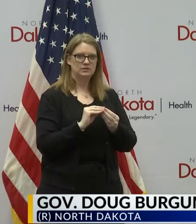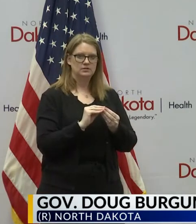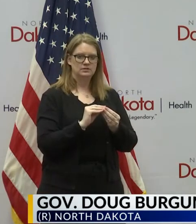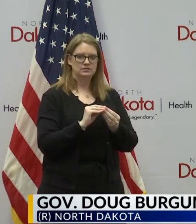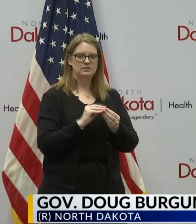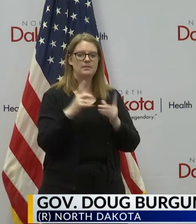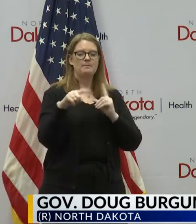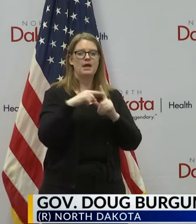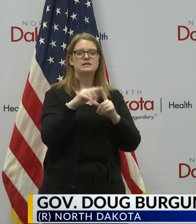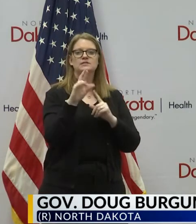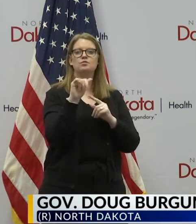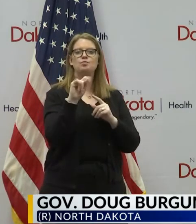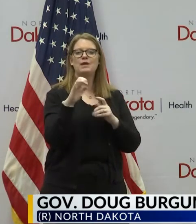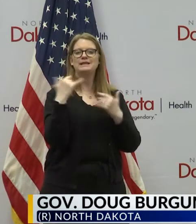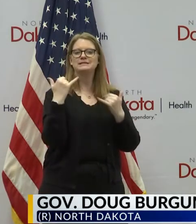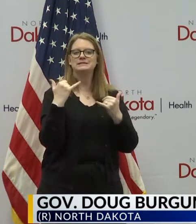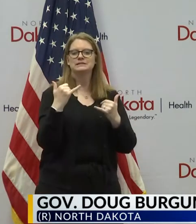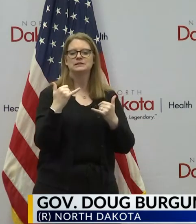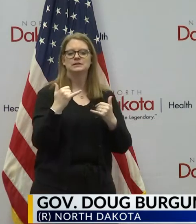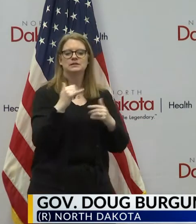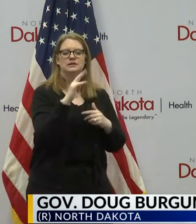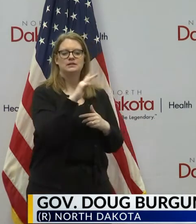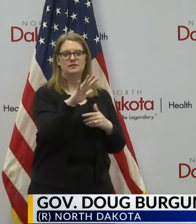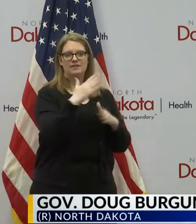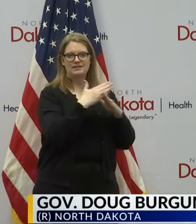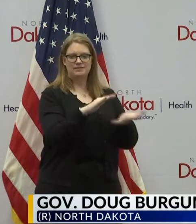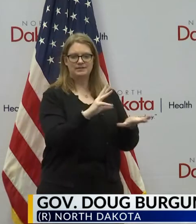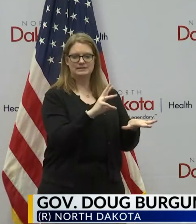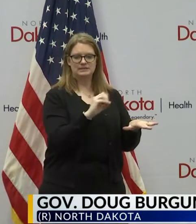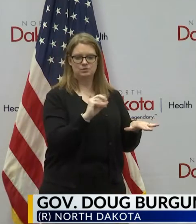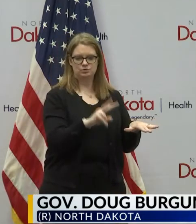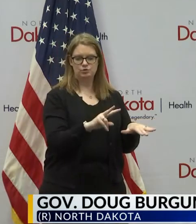OUT OF 602 TESTS. THAT BRINGS TODAY'S CONFIRMED